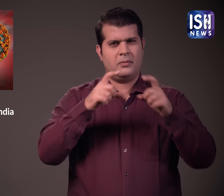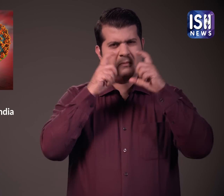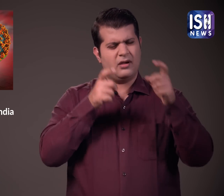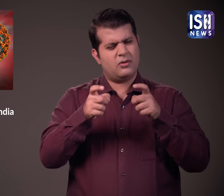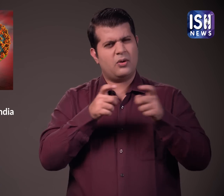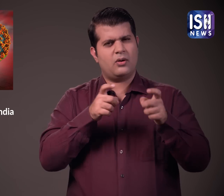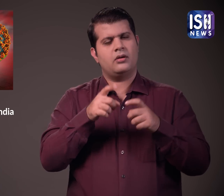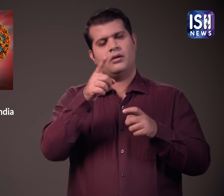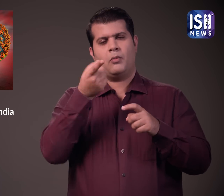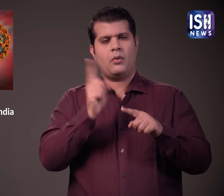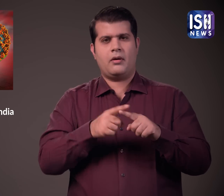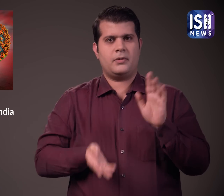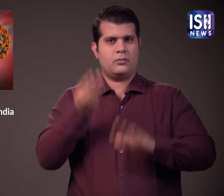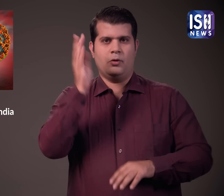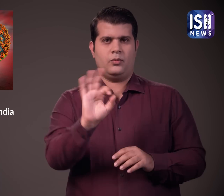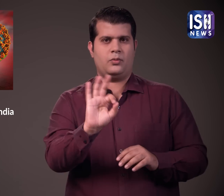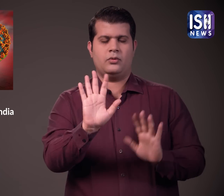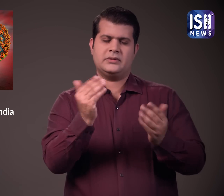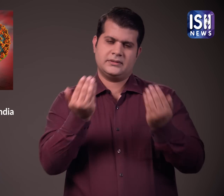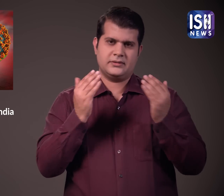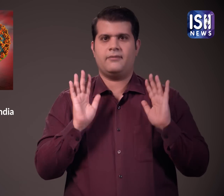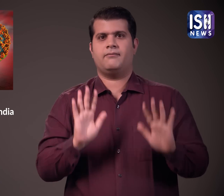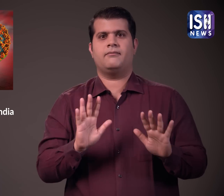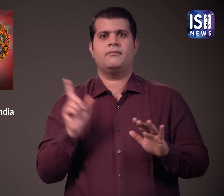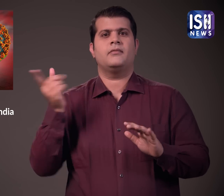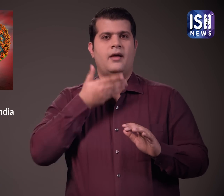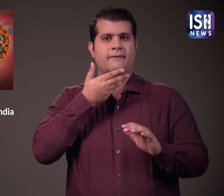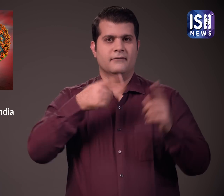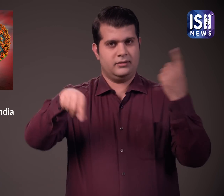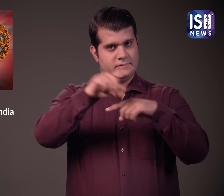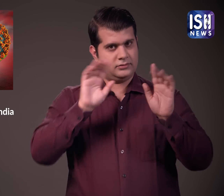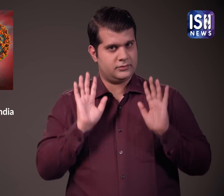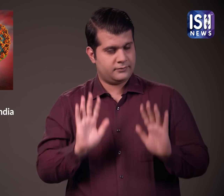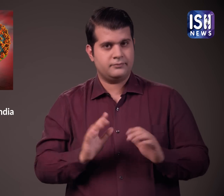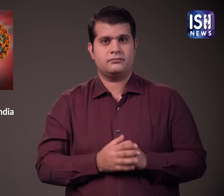As per the advisory, wearing a mask will help manage the situation.